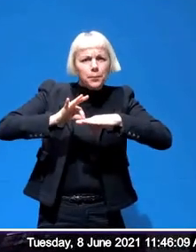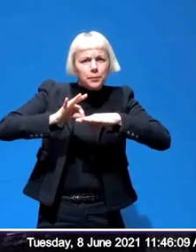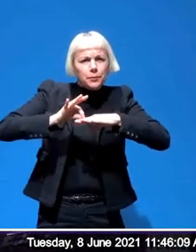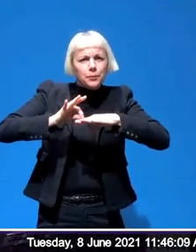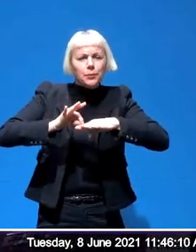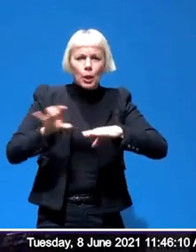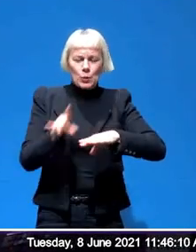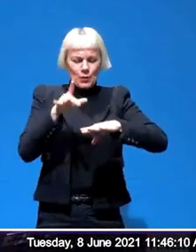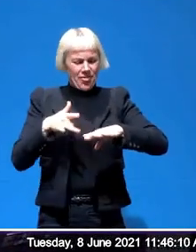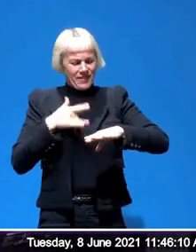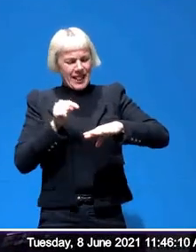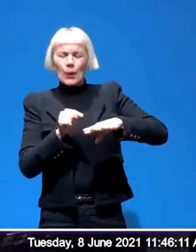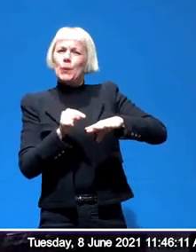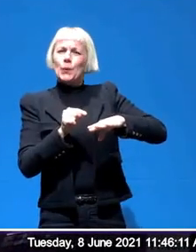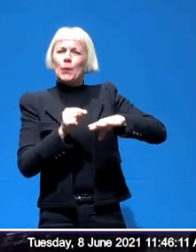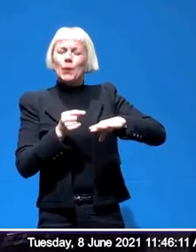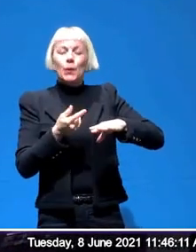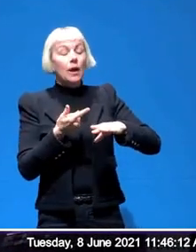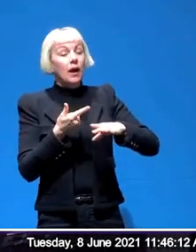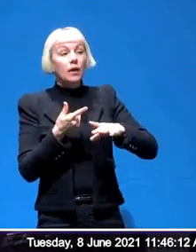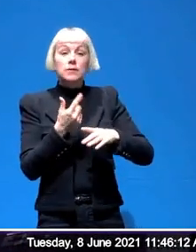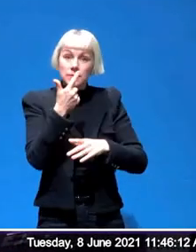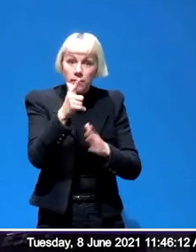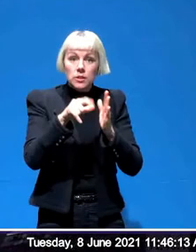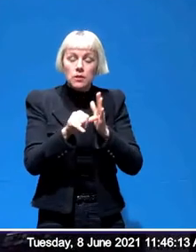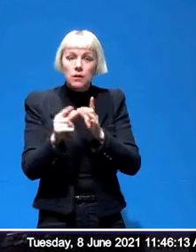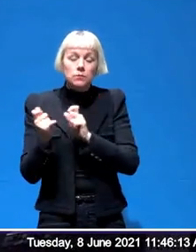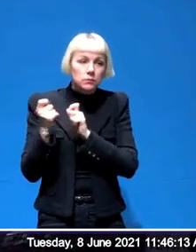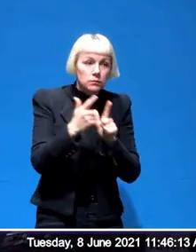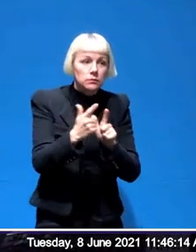And he has proved to be a really lovely patient.